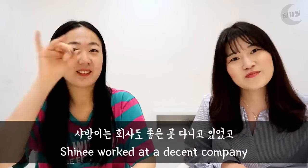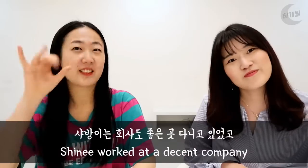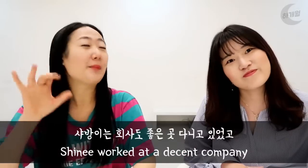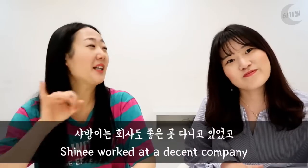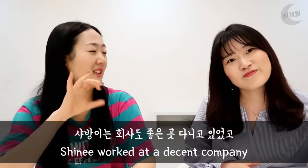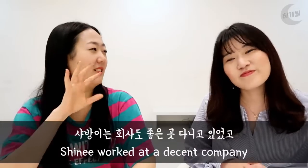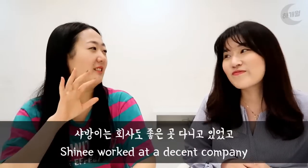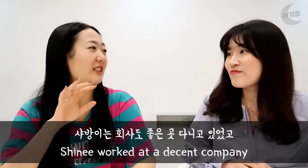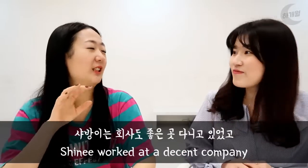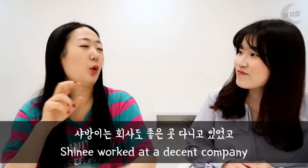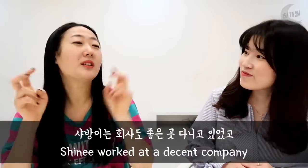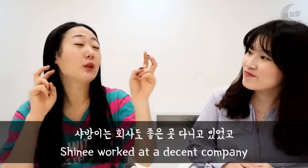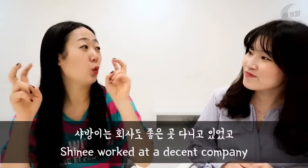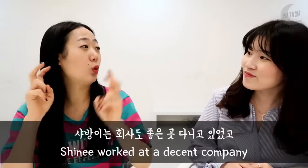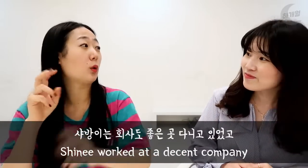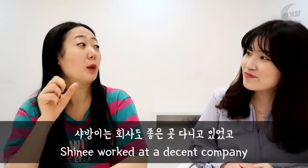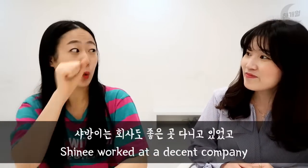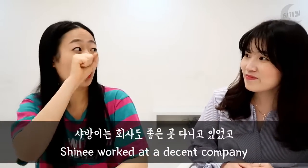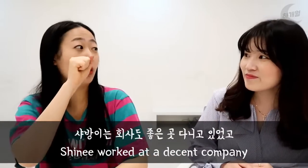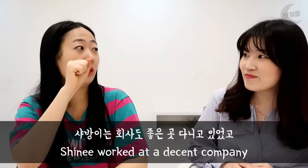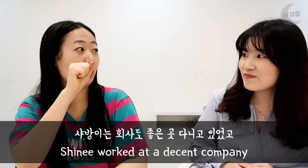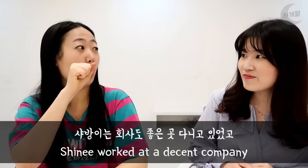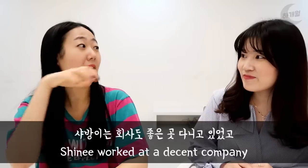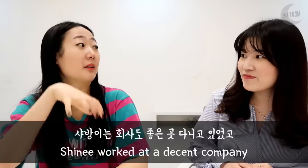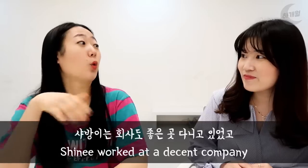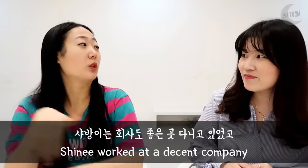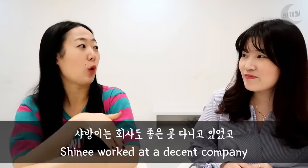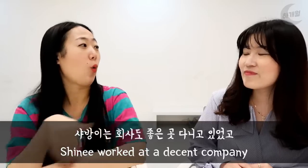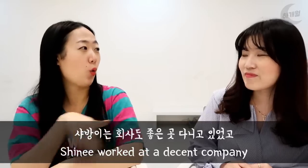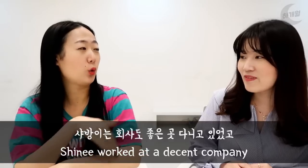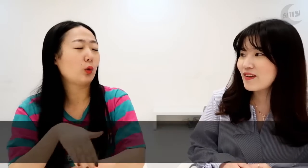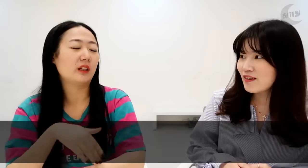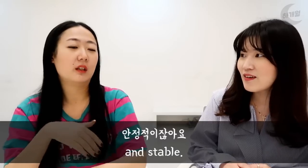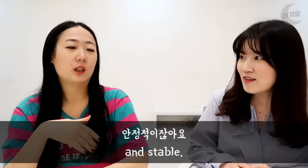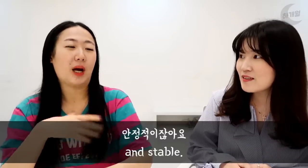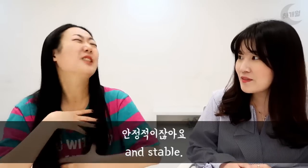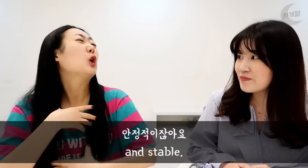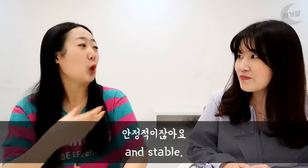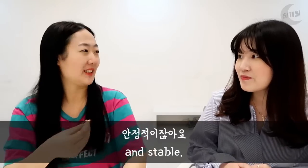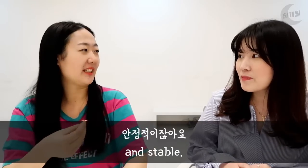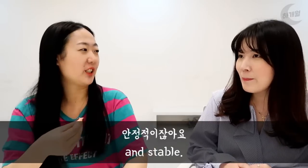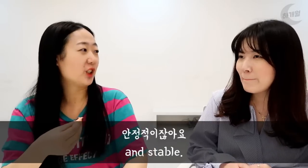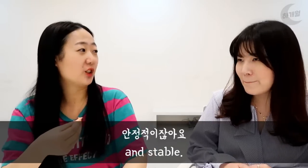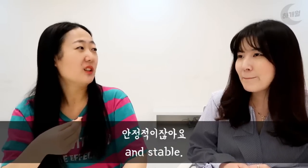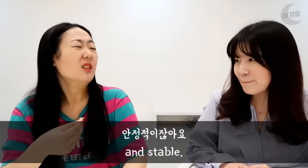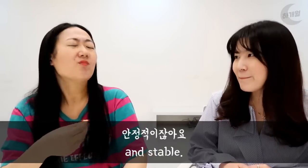Shinee worked at a decent company and stable.